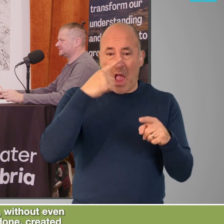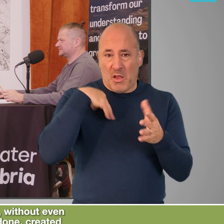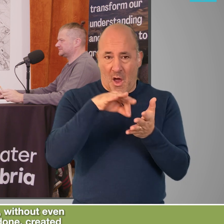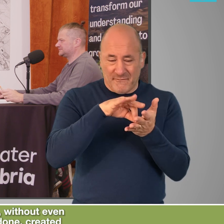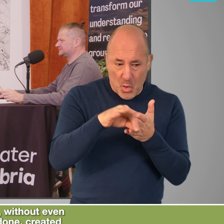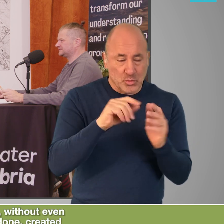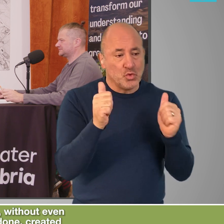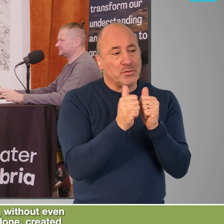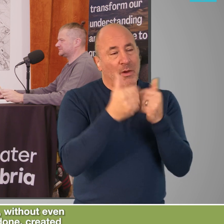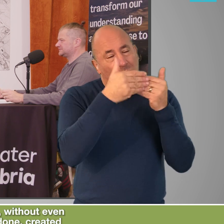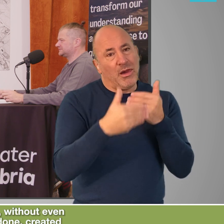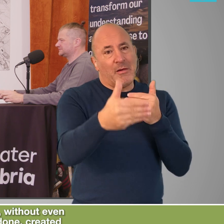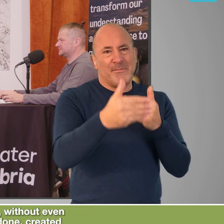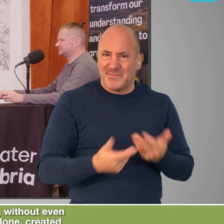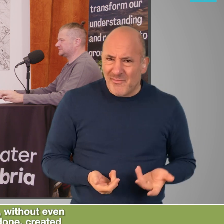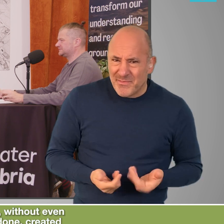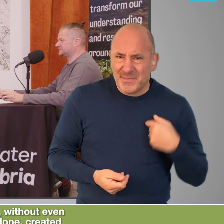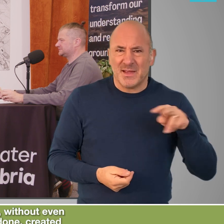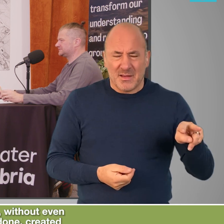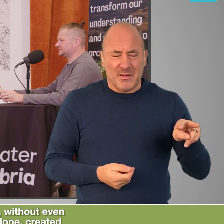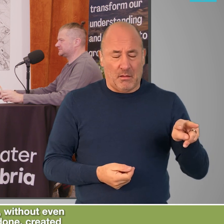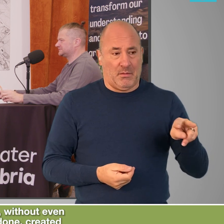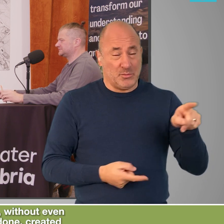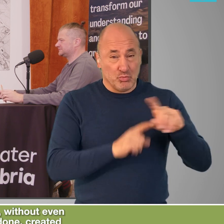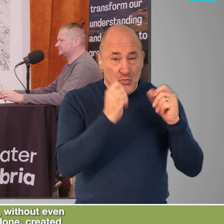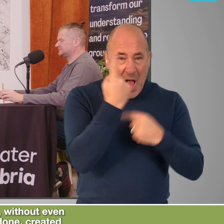In doing that, they had, without even realising what they'd done, created